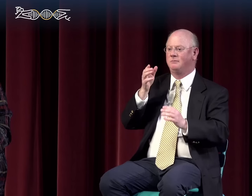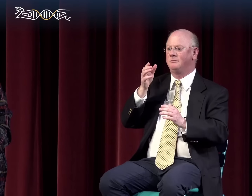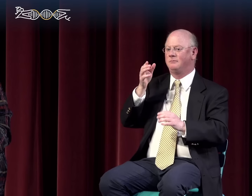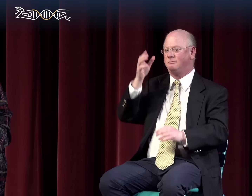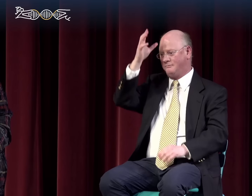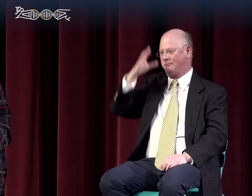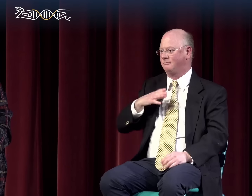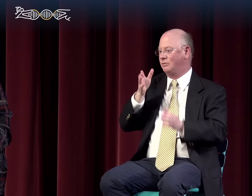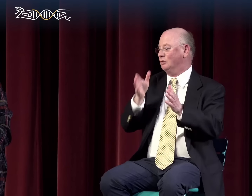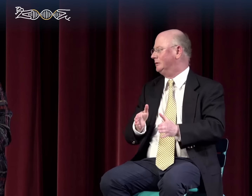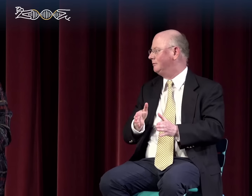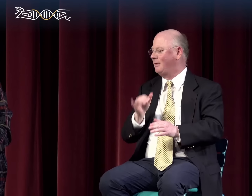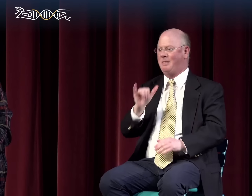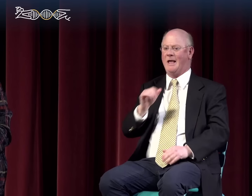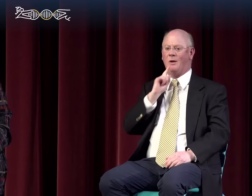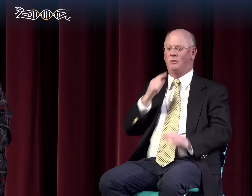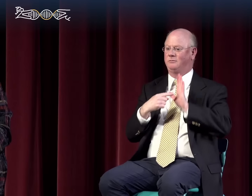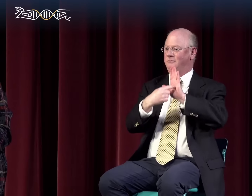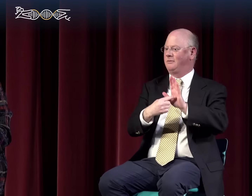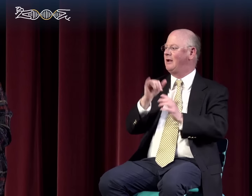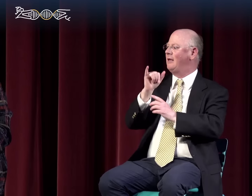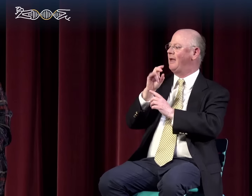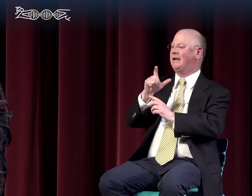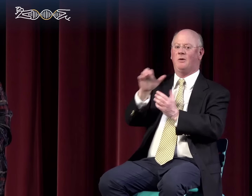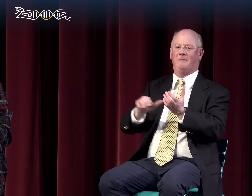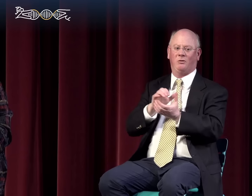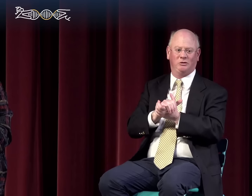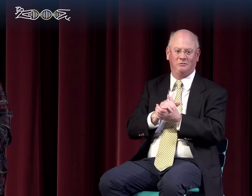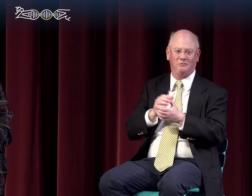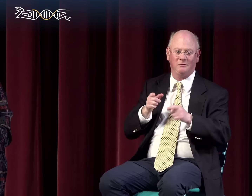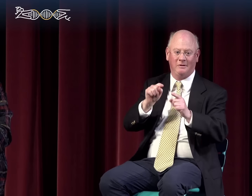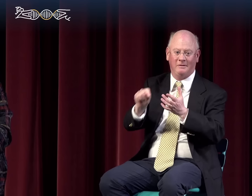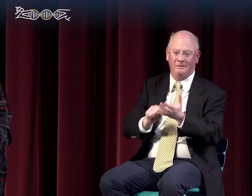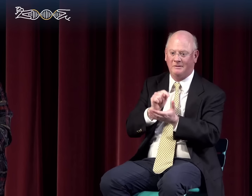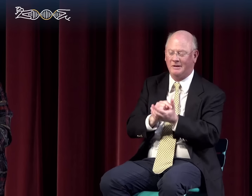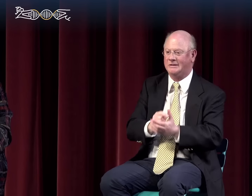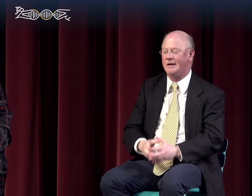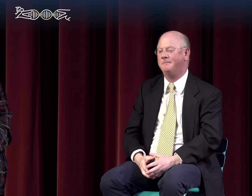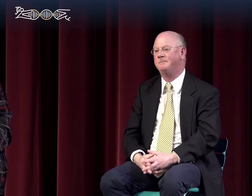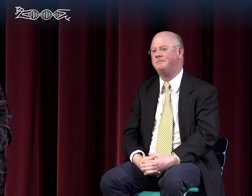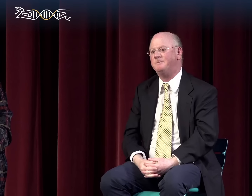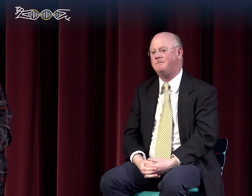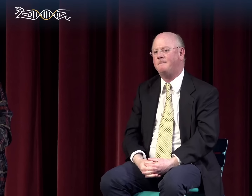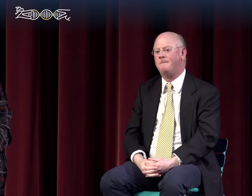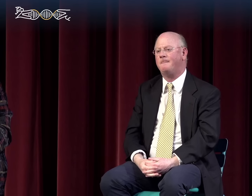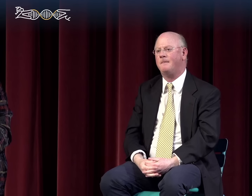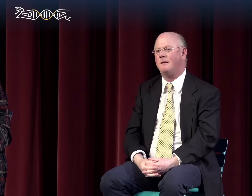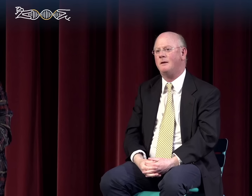He thought that his marriage as hearing person to Deaf woman was a real model